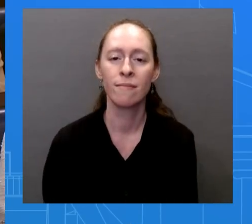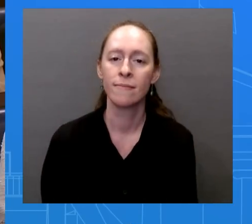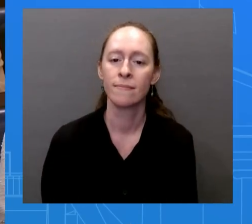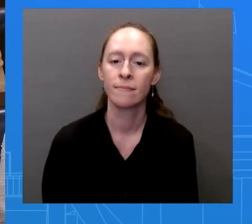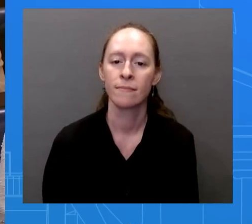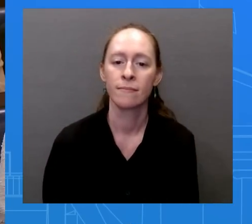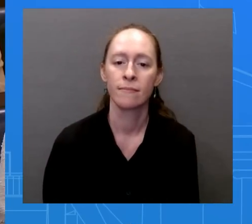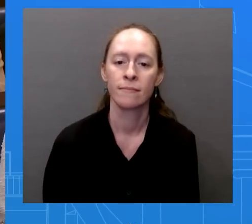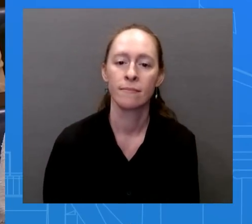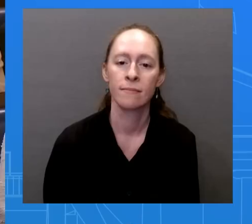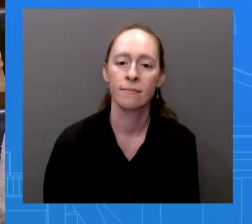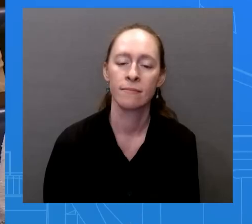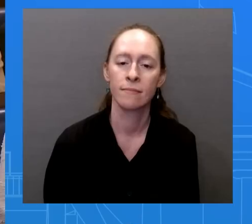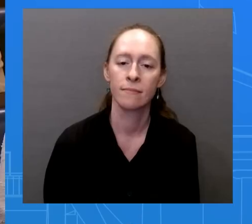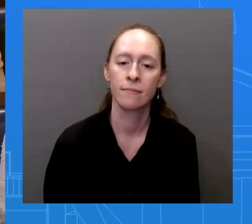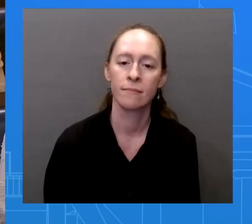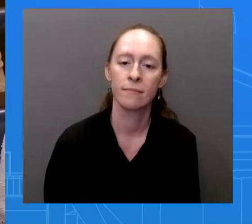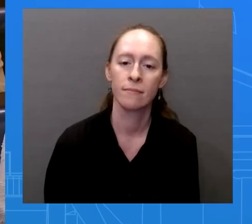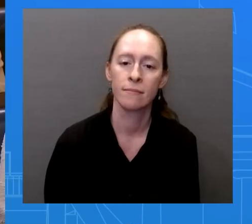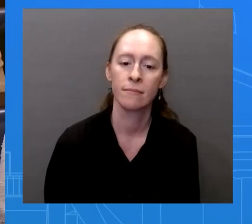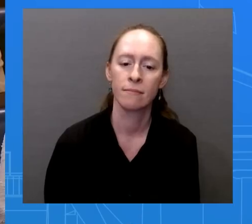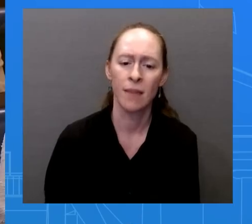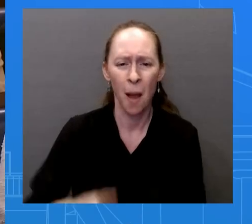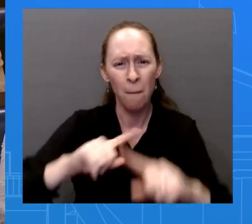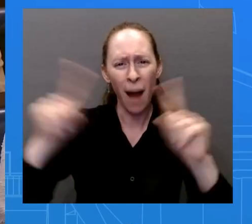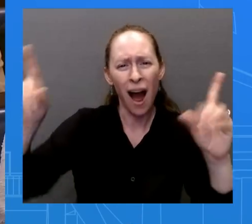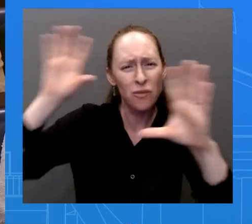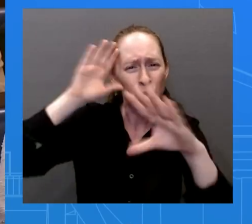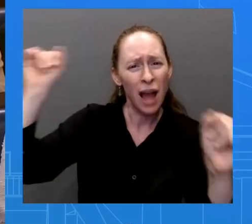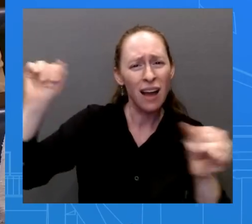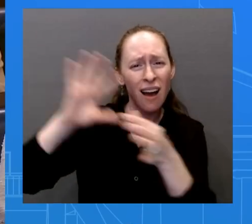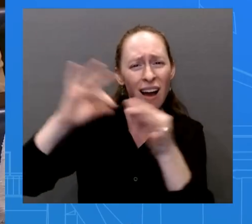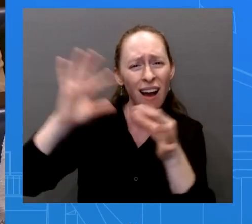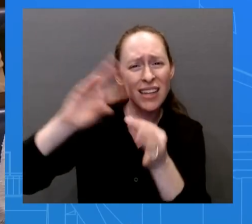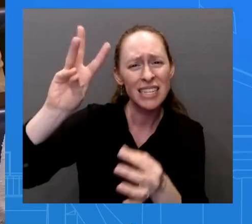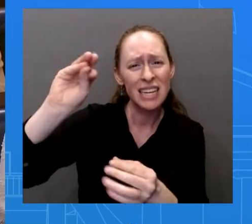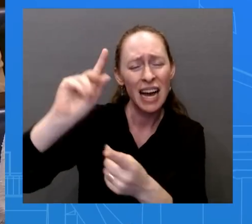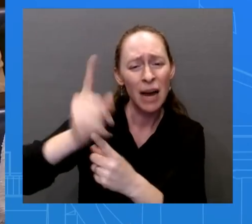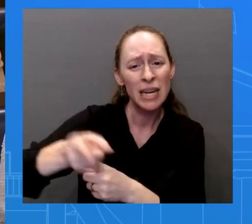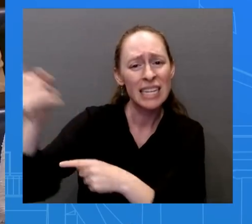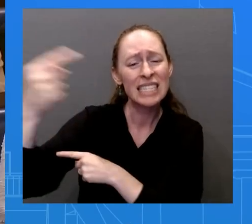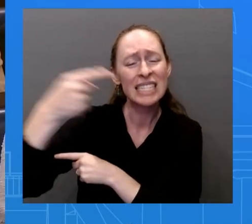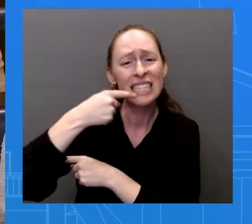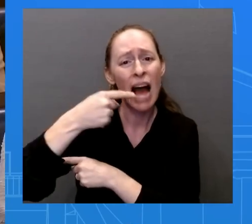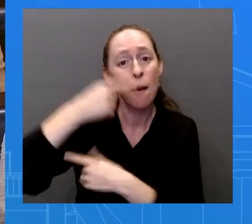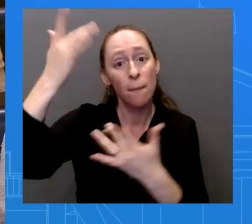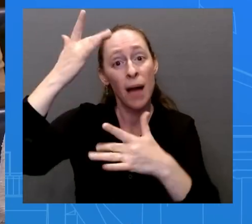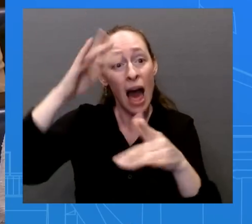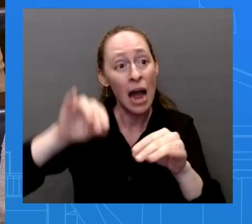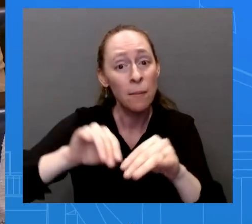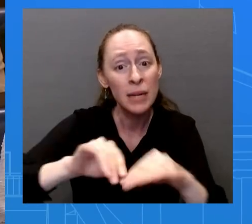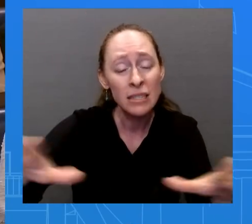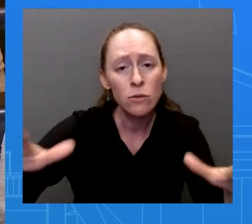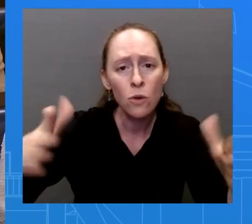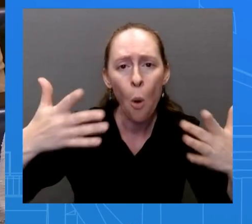is over has contributed to the lack of uptake in vaccinations for this -- this new bivalent vaccine?